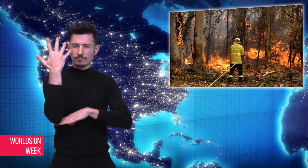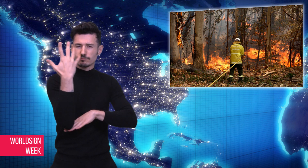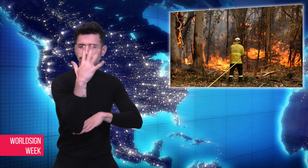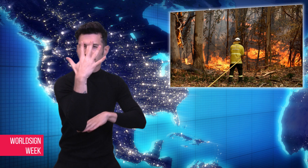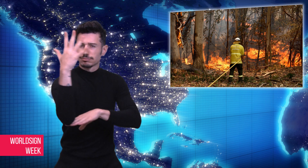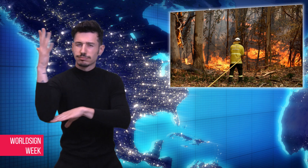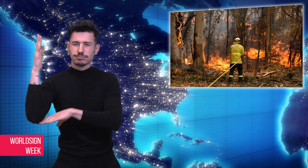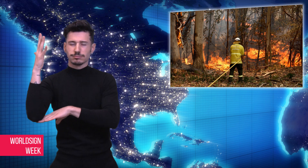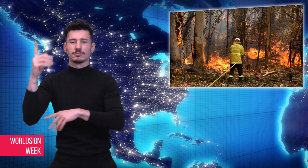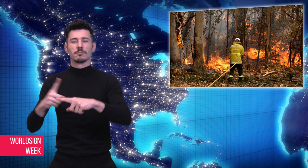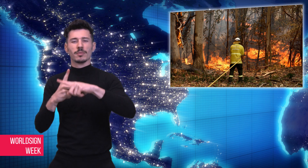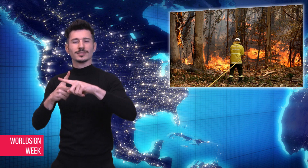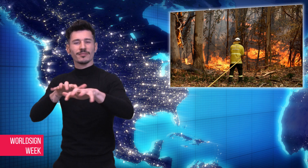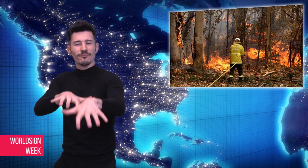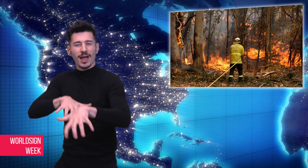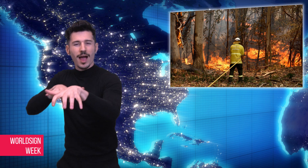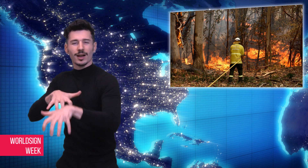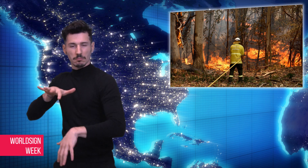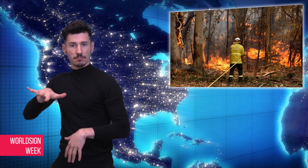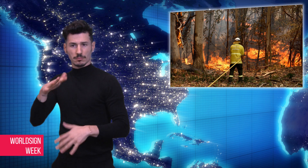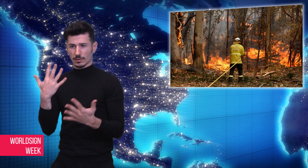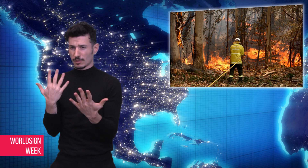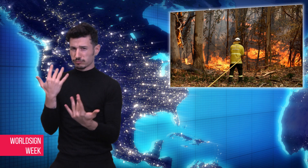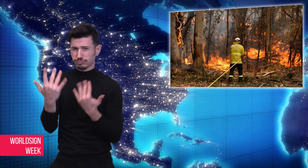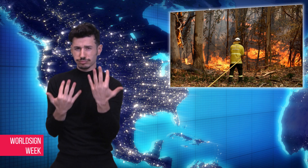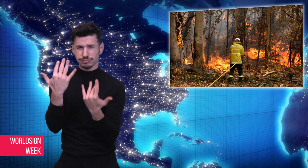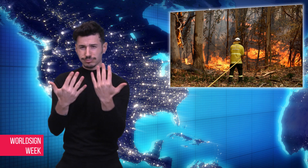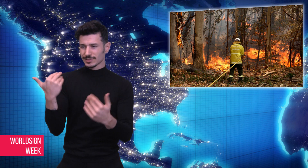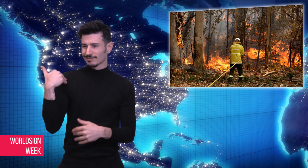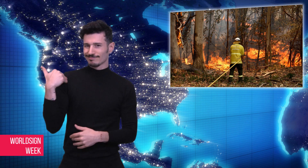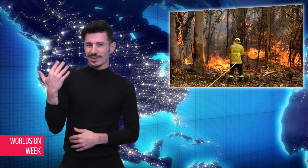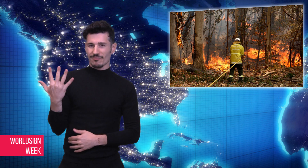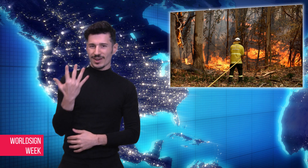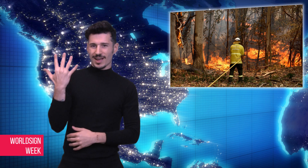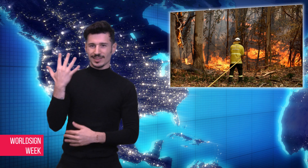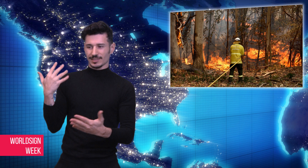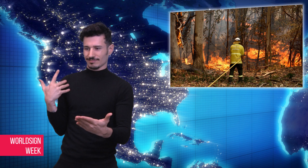Brisbane and Sydney had fires.